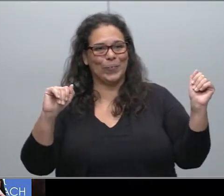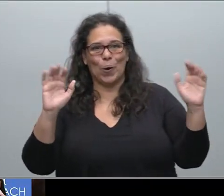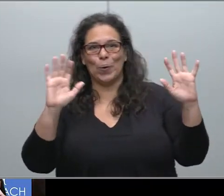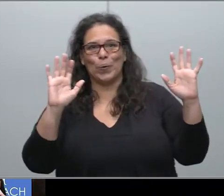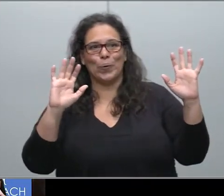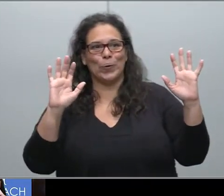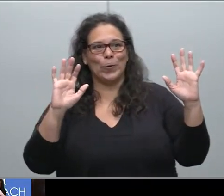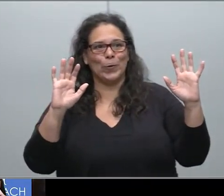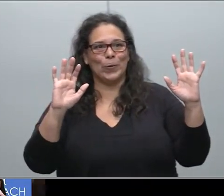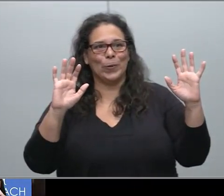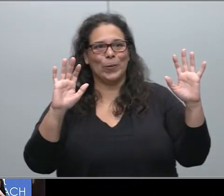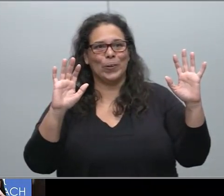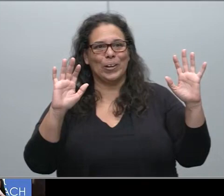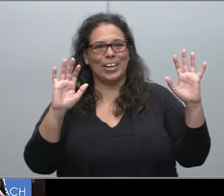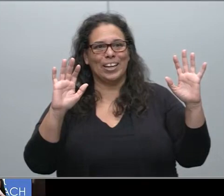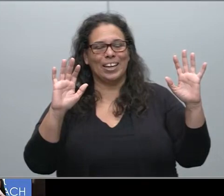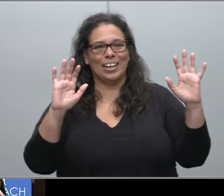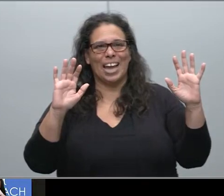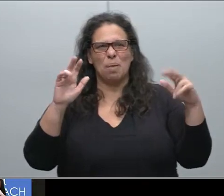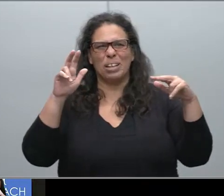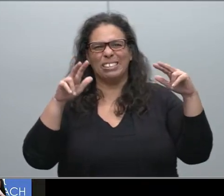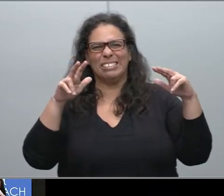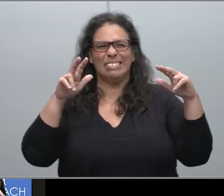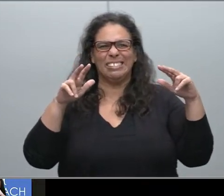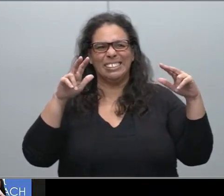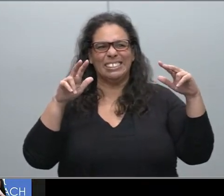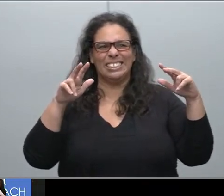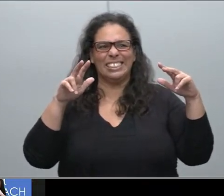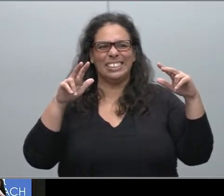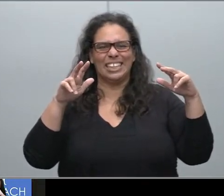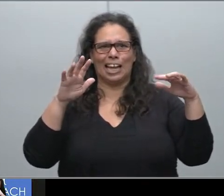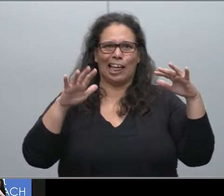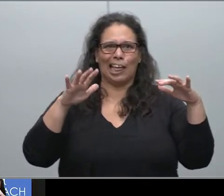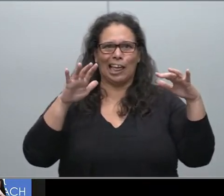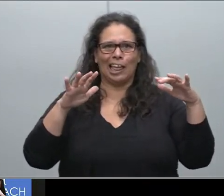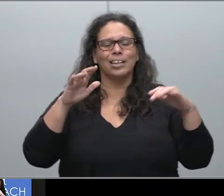for the parent, and for the child, that is our goal.